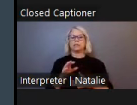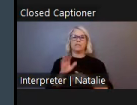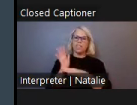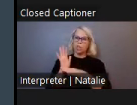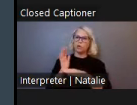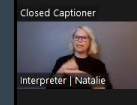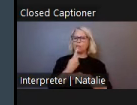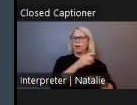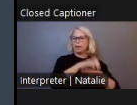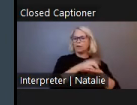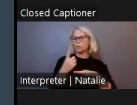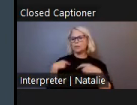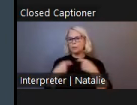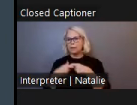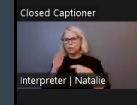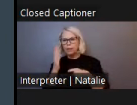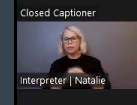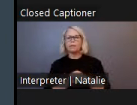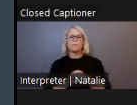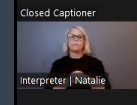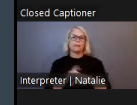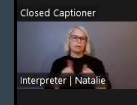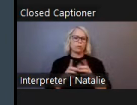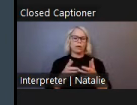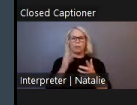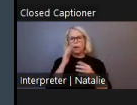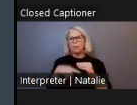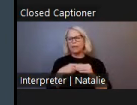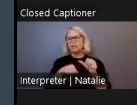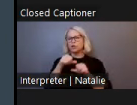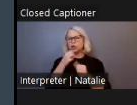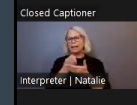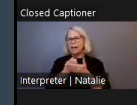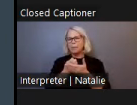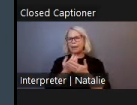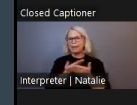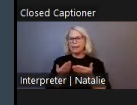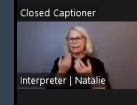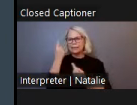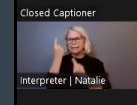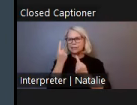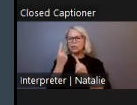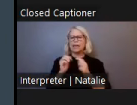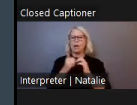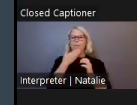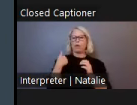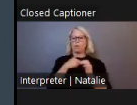We also want to be aware of those socioeconomic considerations so that we can better support